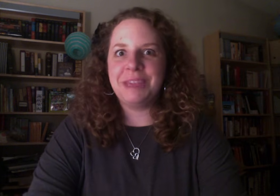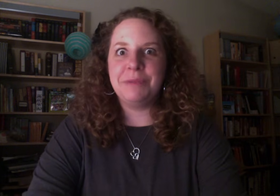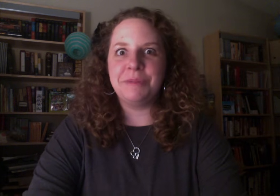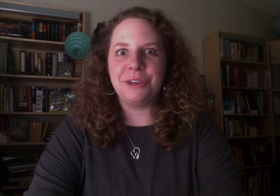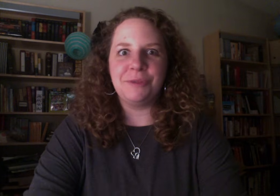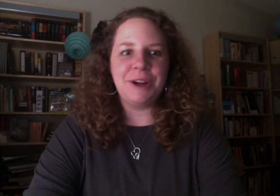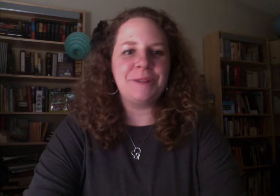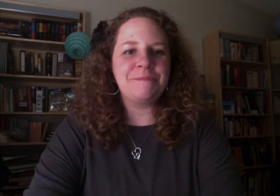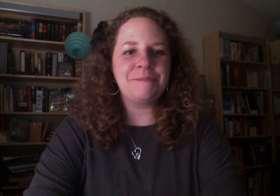Keep up the good work.